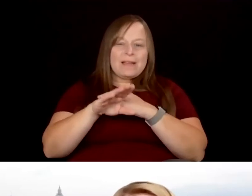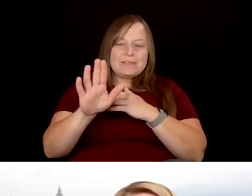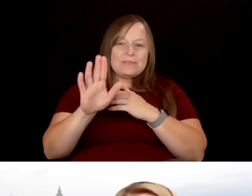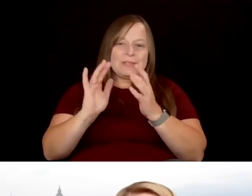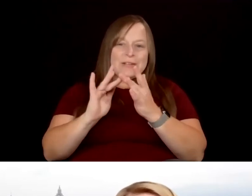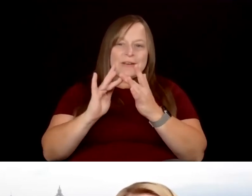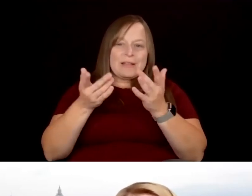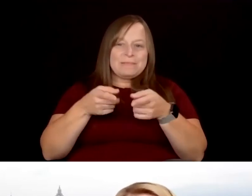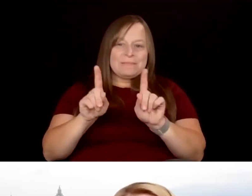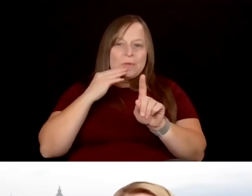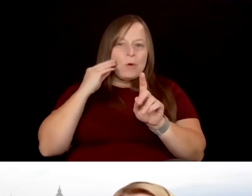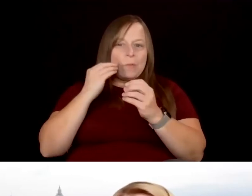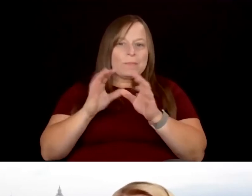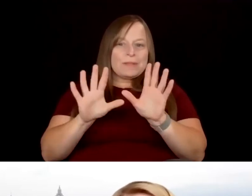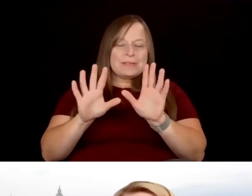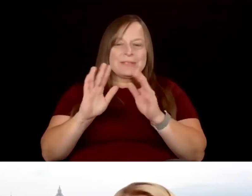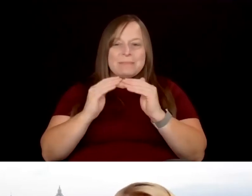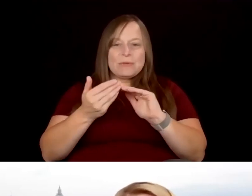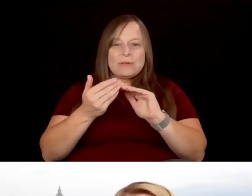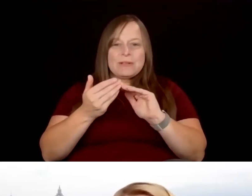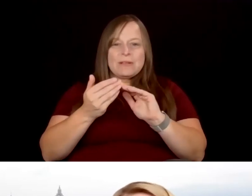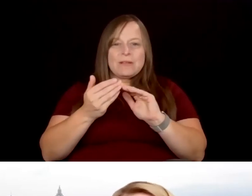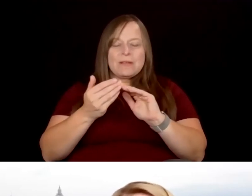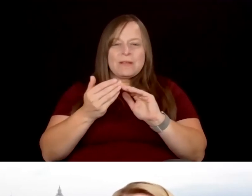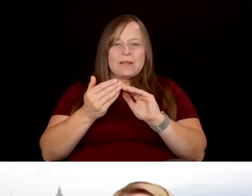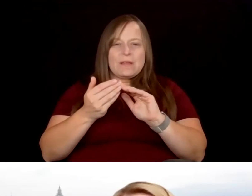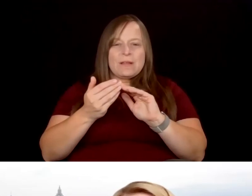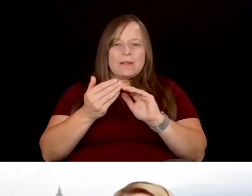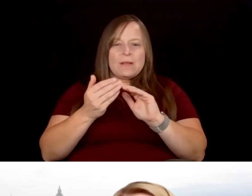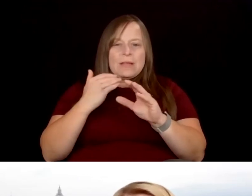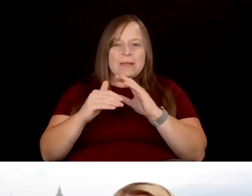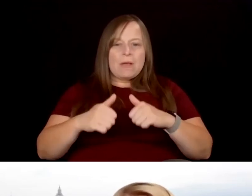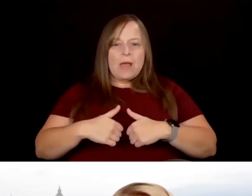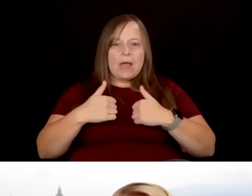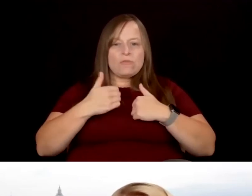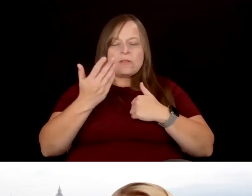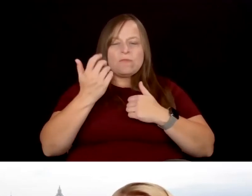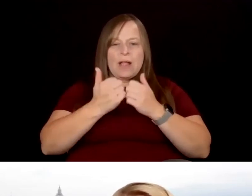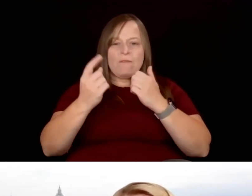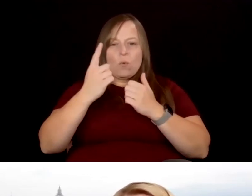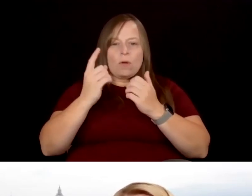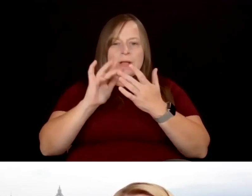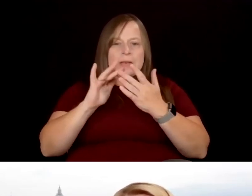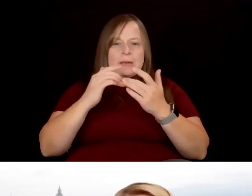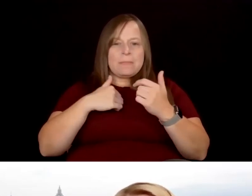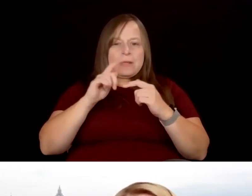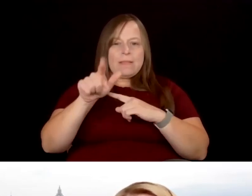especially in these communities. Also, Fritz, I'm just gonna put my email address in the chat. This is for everyone, but if you do wanna reach out to me later to talk about this